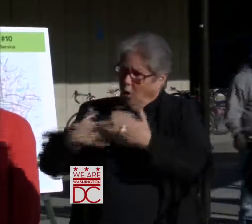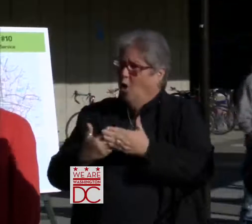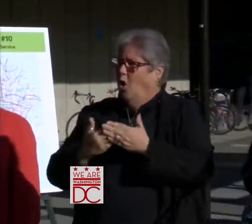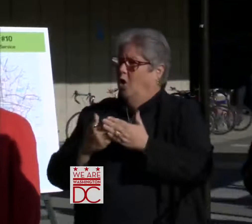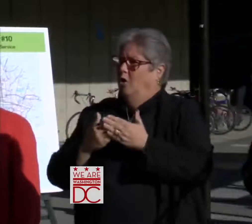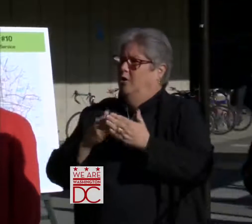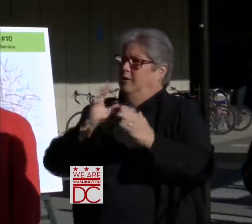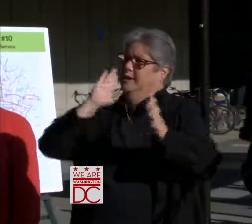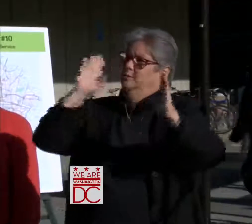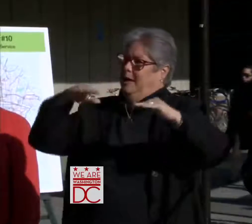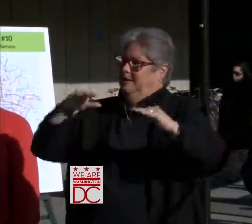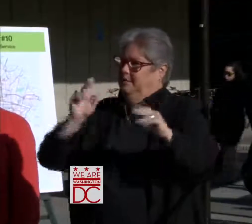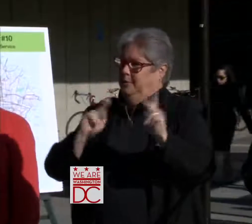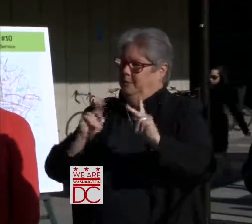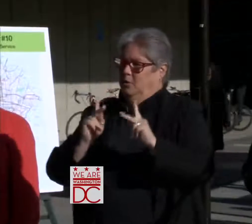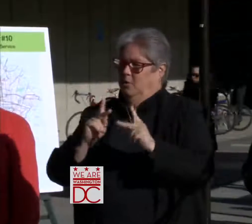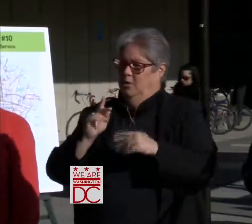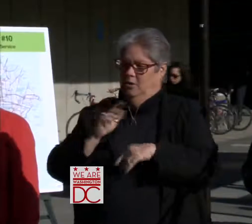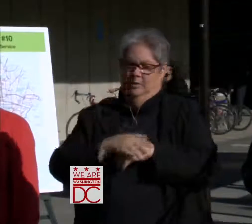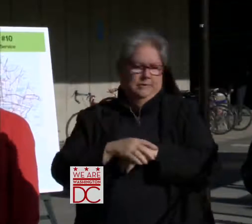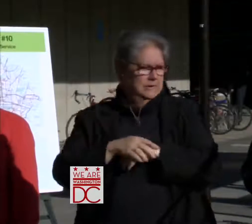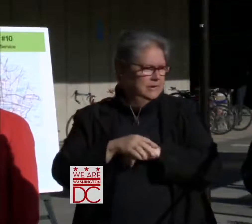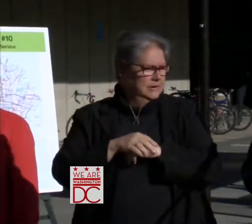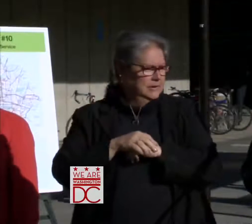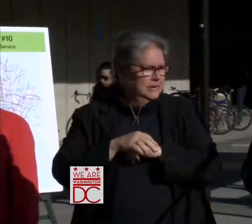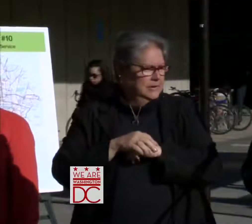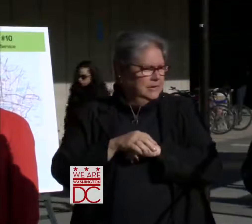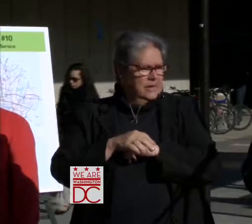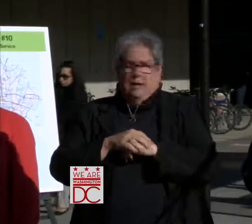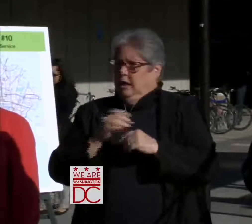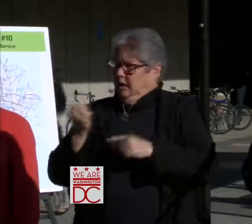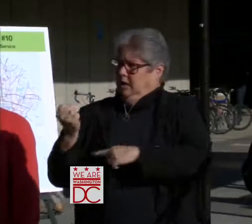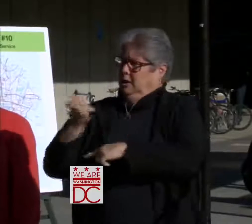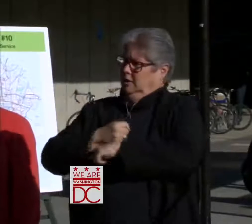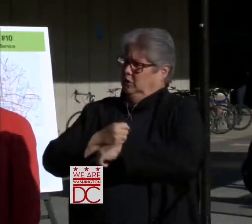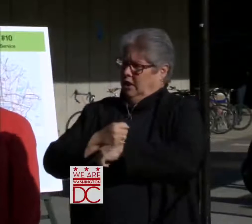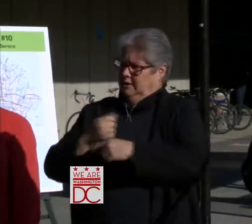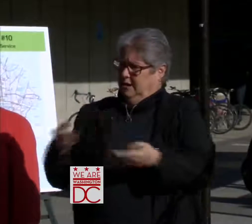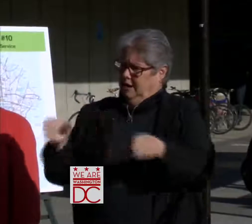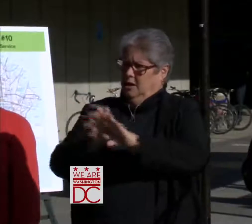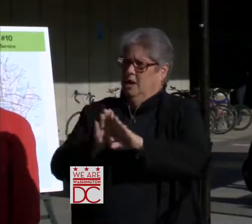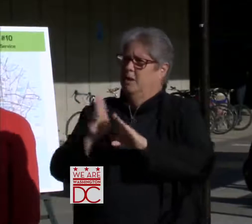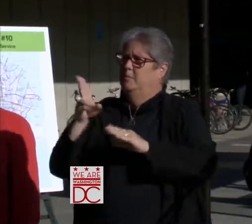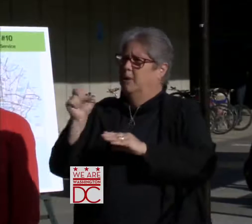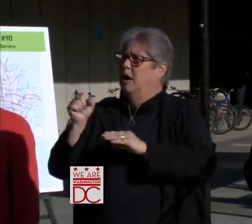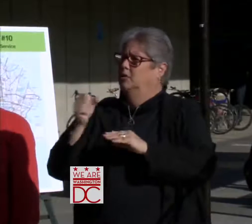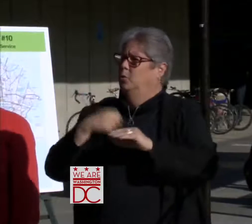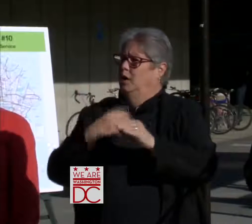WE ANTICIPATE THAT WOULD BE ON THE LINE NORMALLY. IN THE SHUT DOWN AREA METRO OFFICE WILL OPERATE BETWEEN FORT